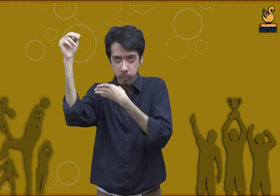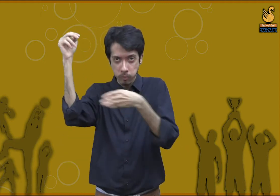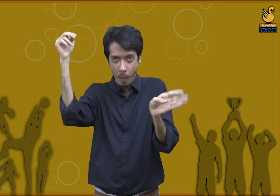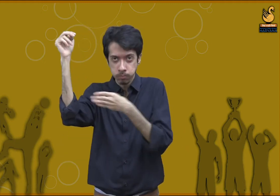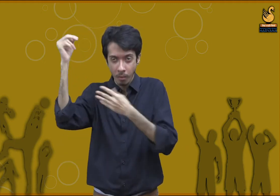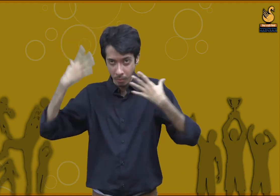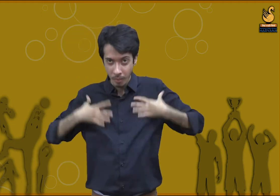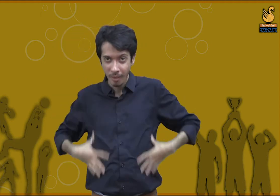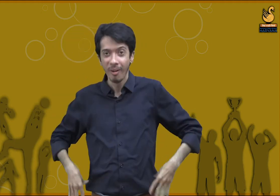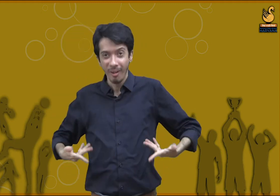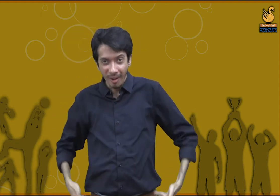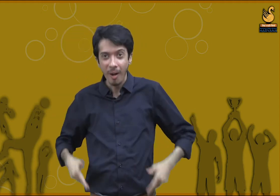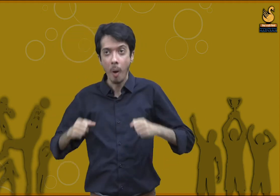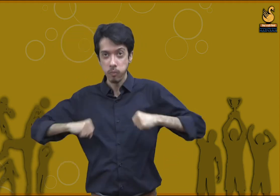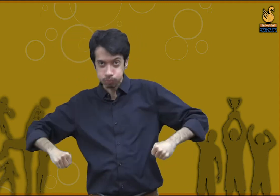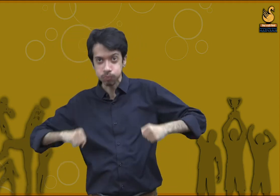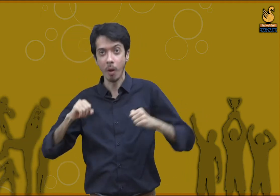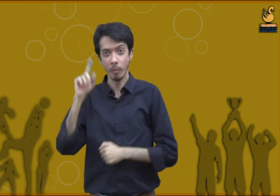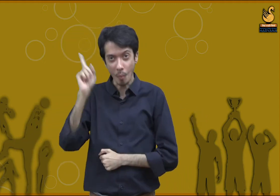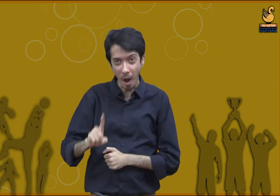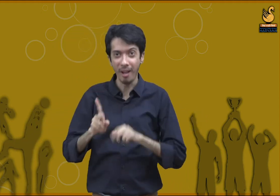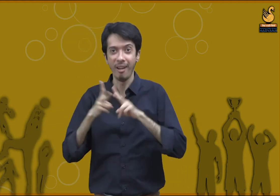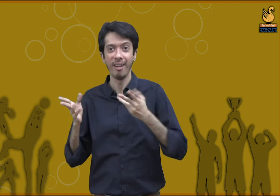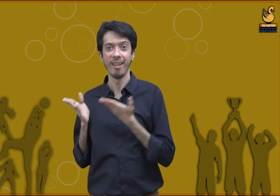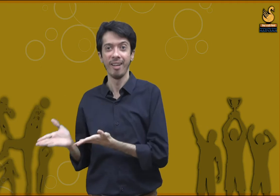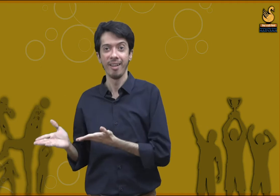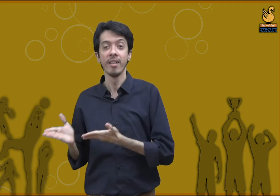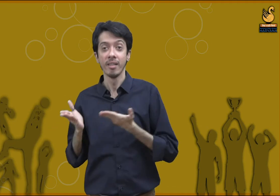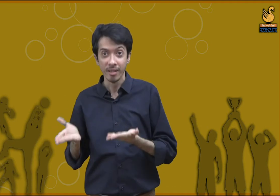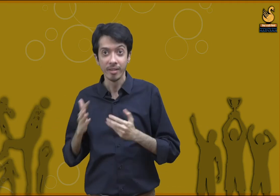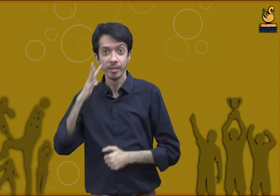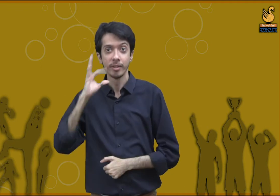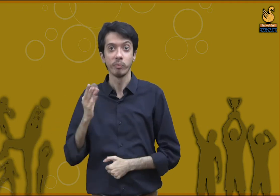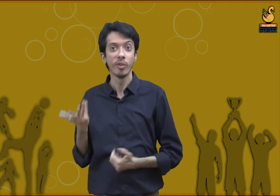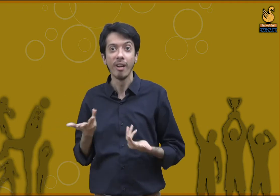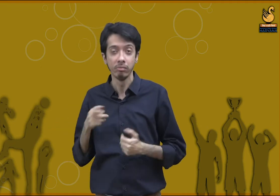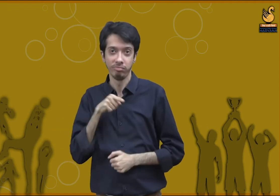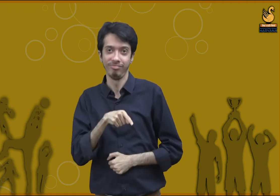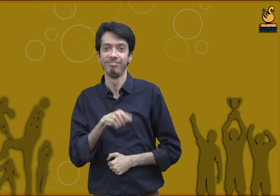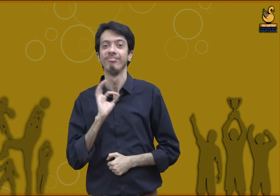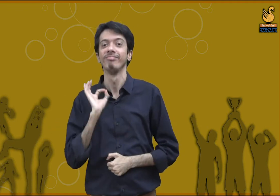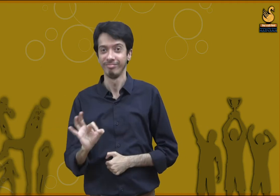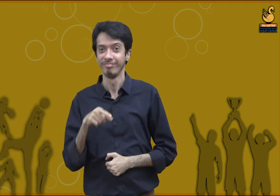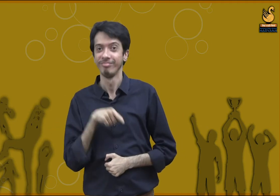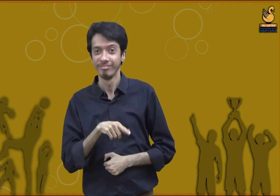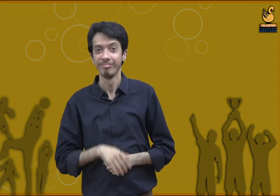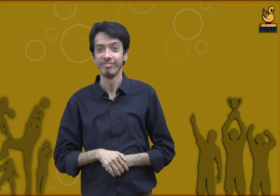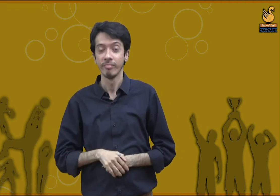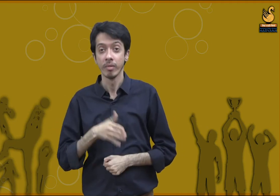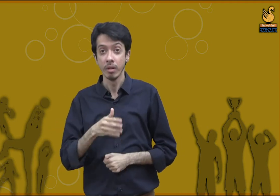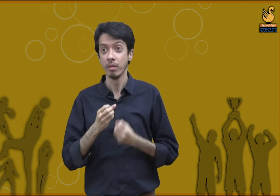If we don't exercise then our muscles become loose and weak. So it is important to exercise regularly for building muscular strength.